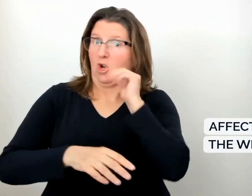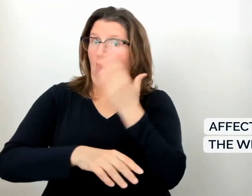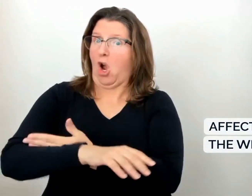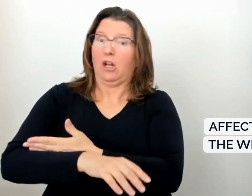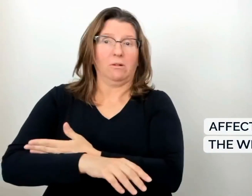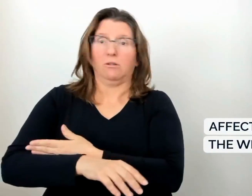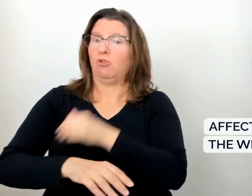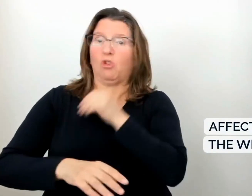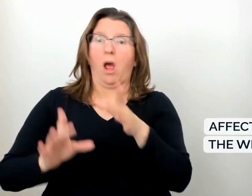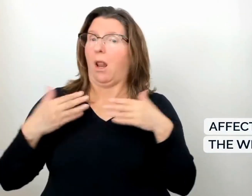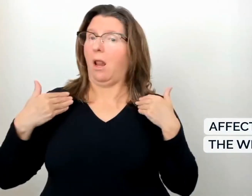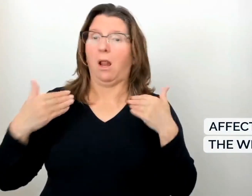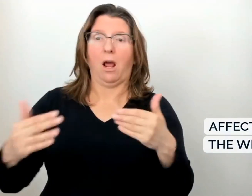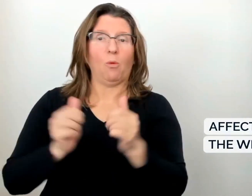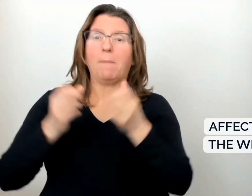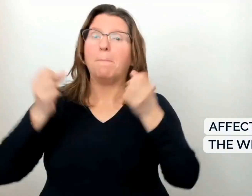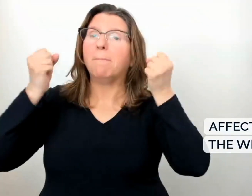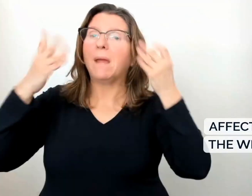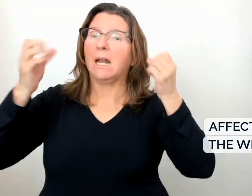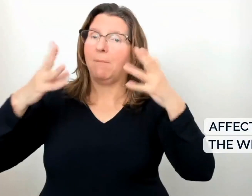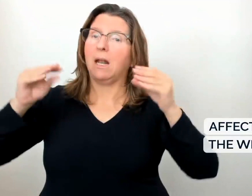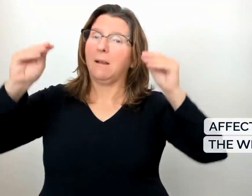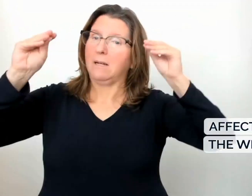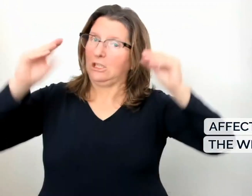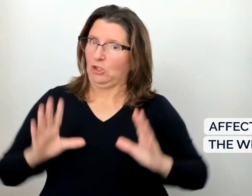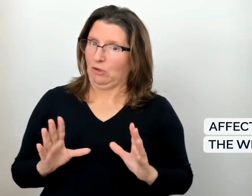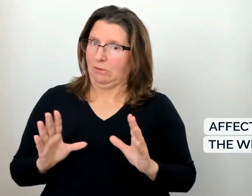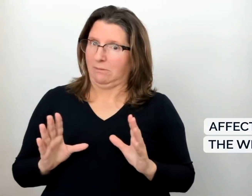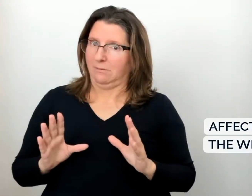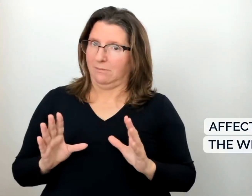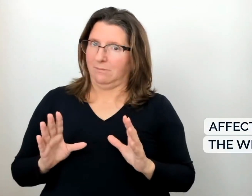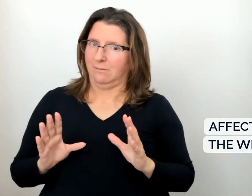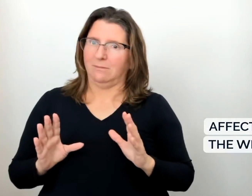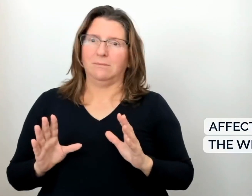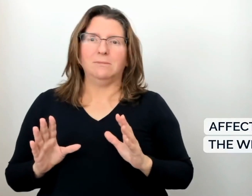She is now teaching. But when she was in school she didn't get along with many of her teachers.